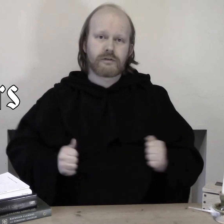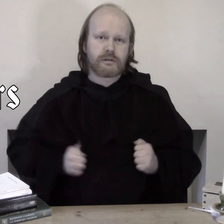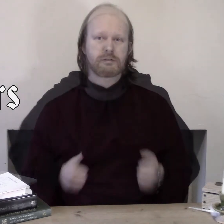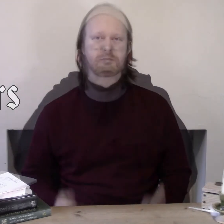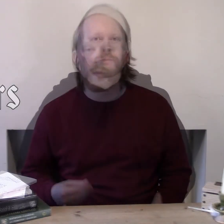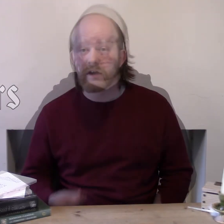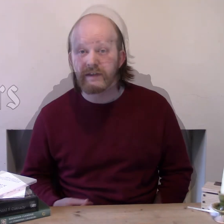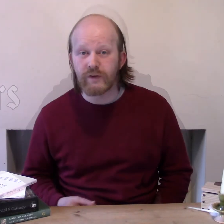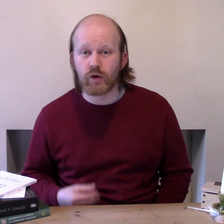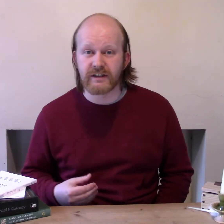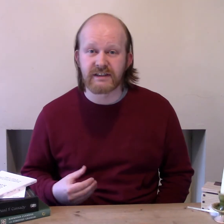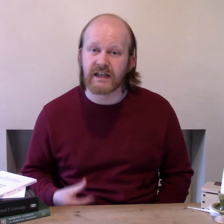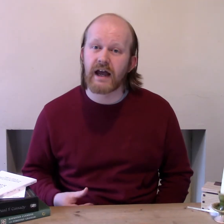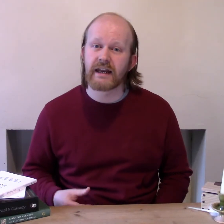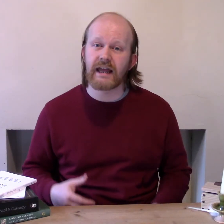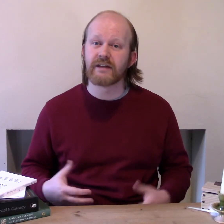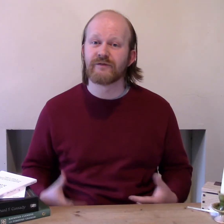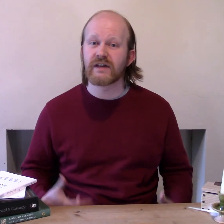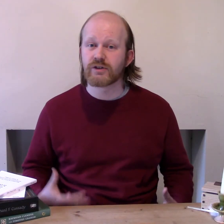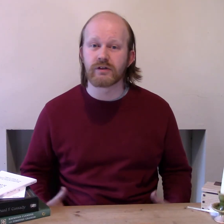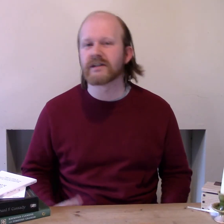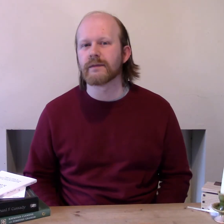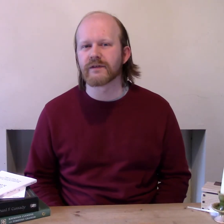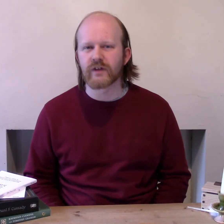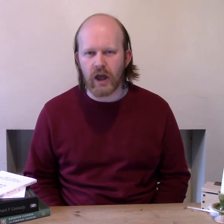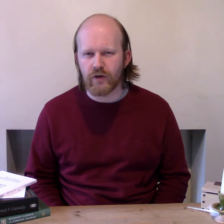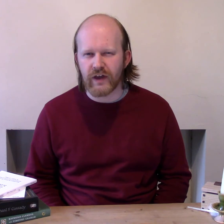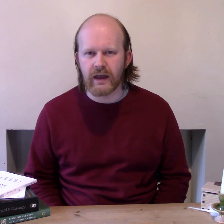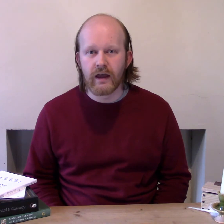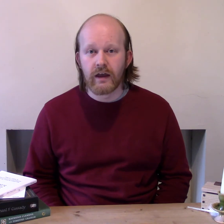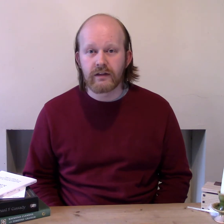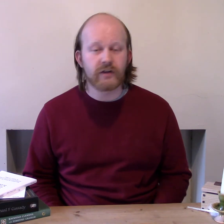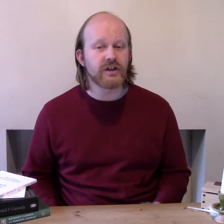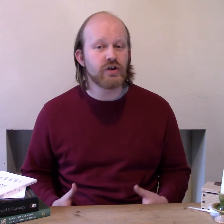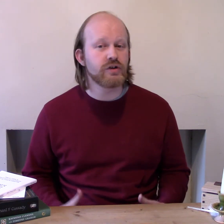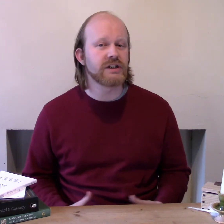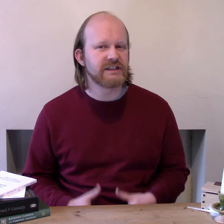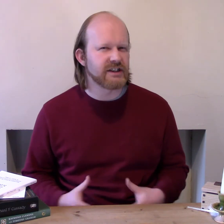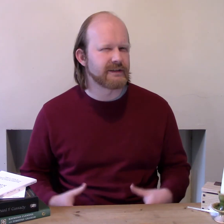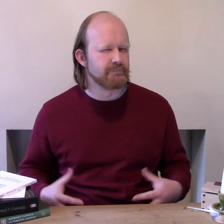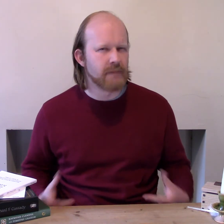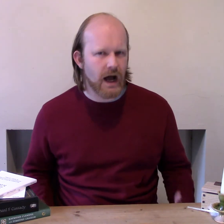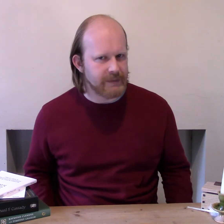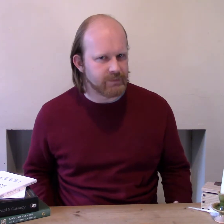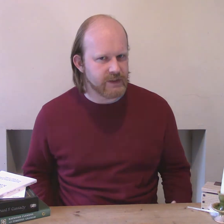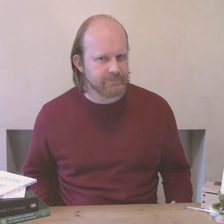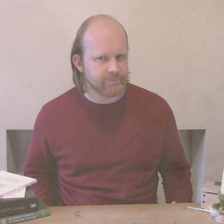whilst if you want to sign individual types of clothing, these are usually just mimed,